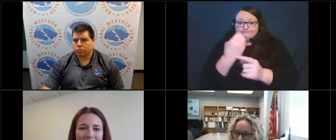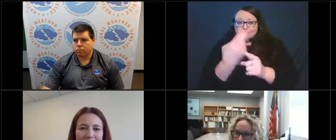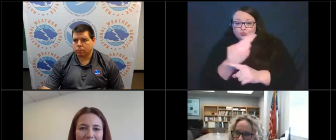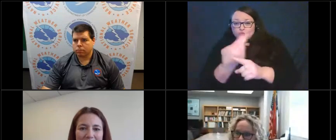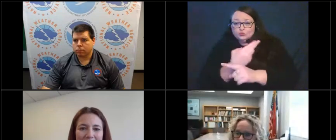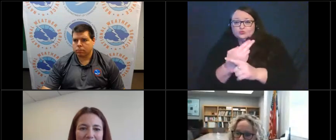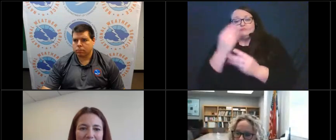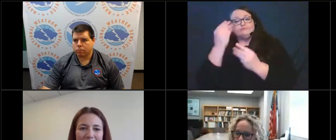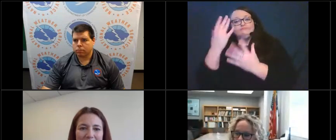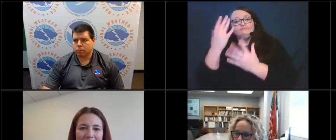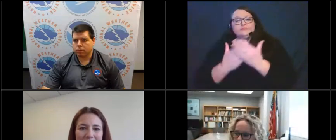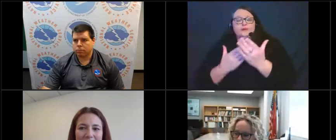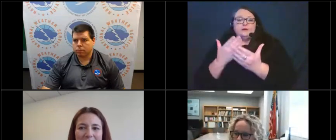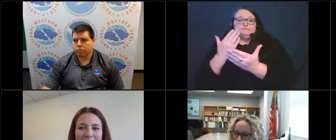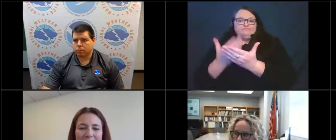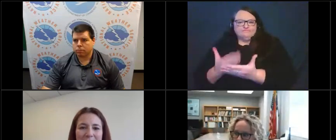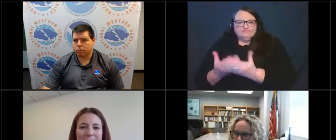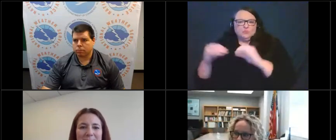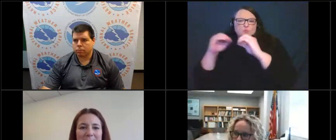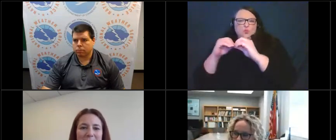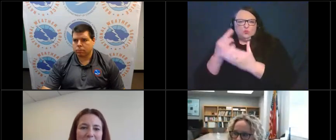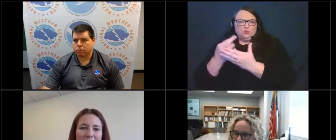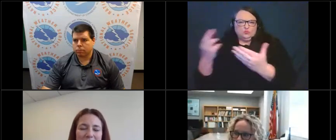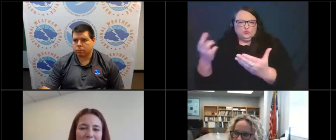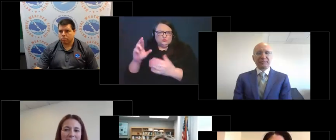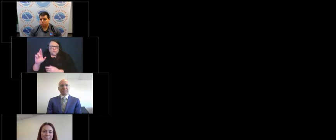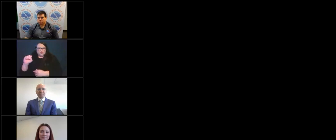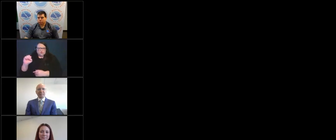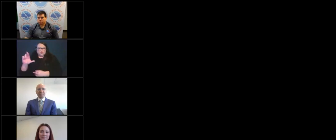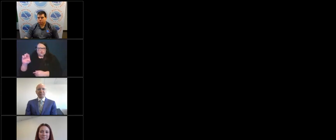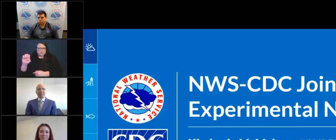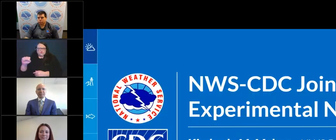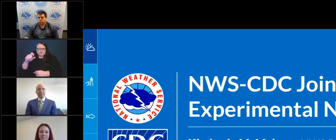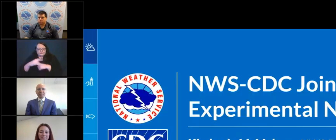verification and additional resources available to you and your partners.